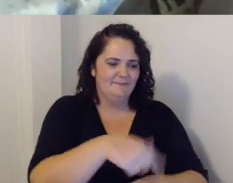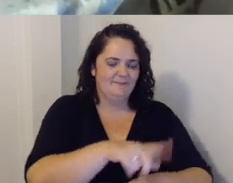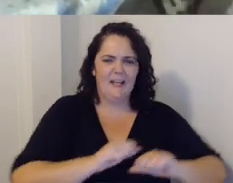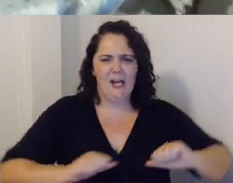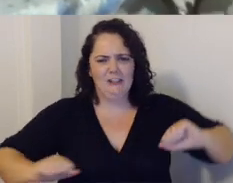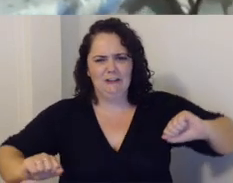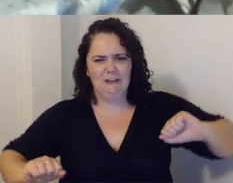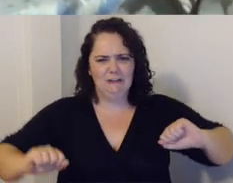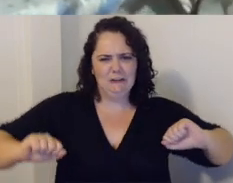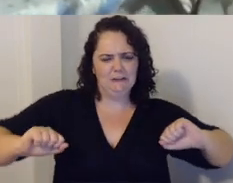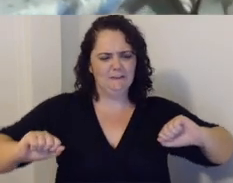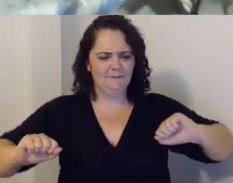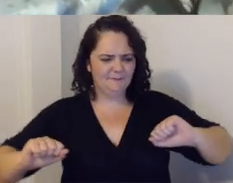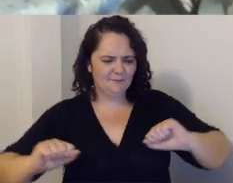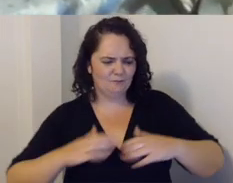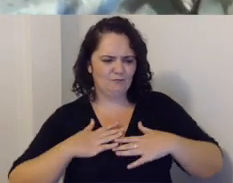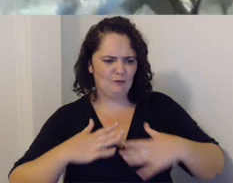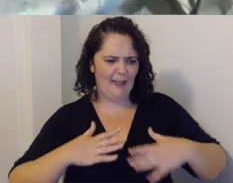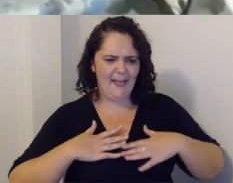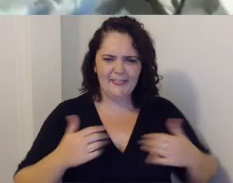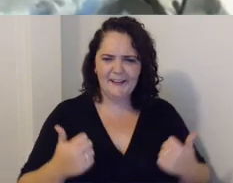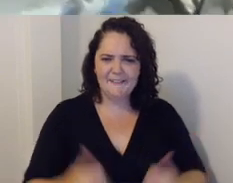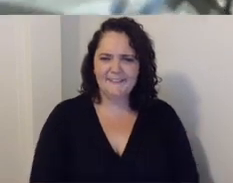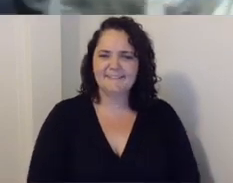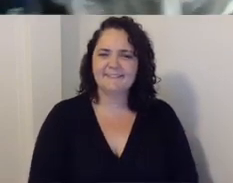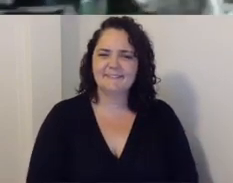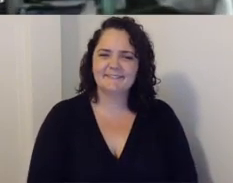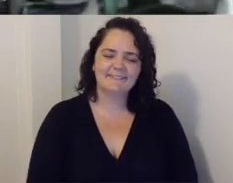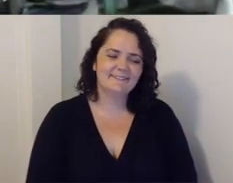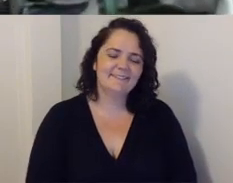y'all can stretch it out, breathe it out a bit okay I'm gonna pull back out there we go